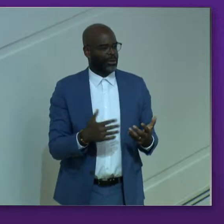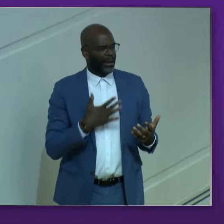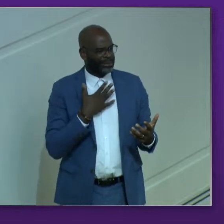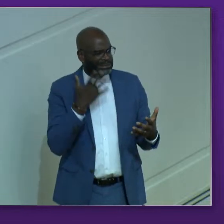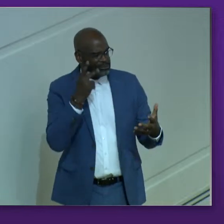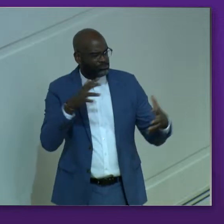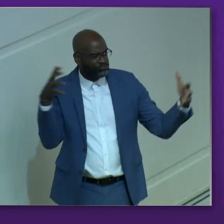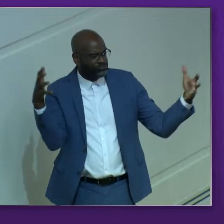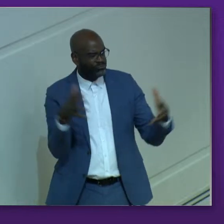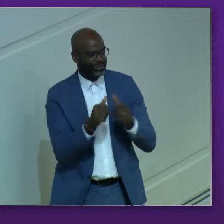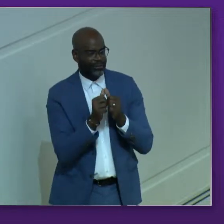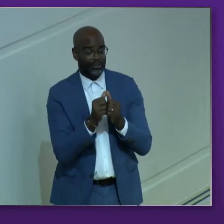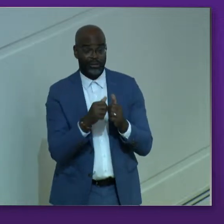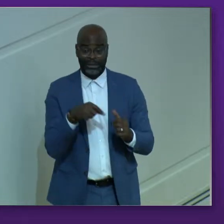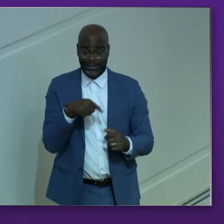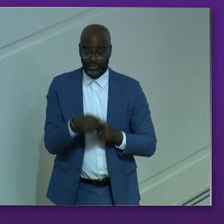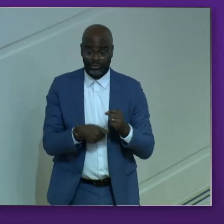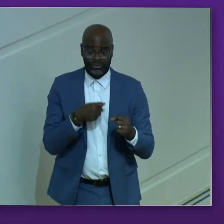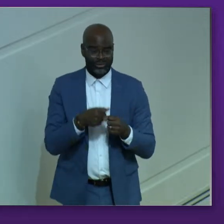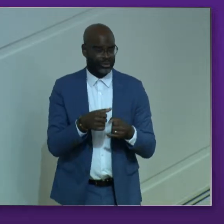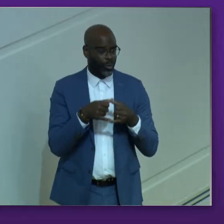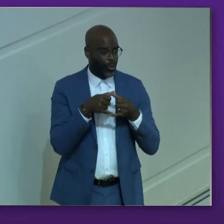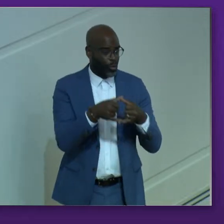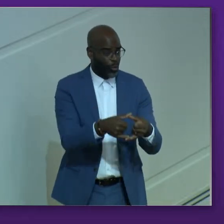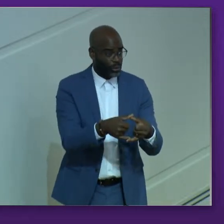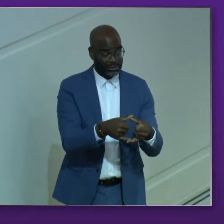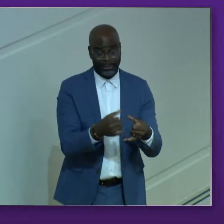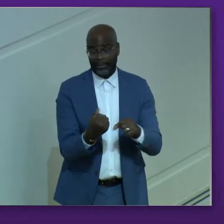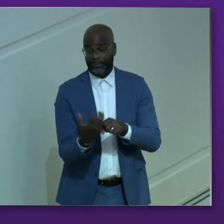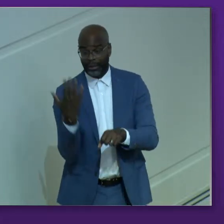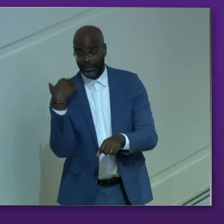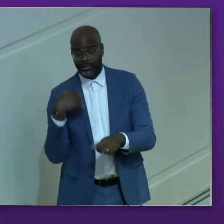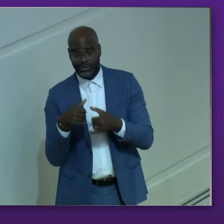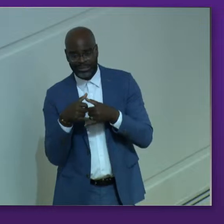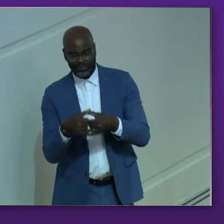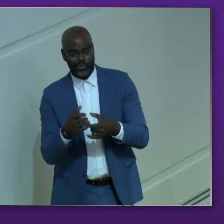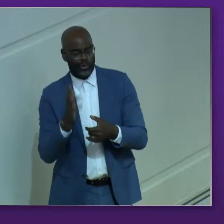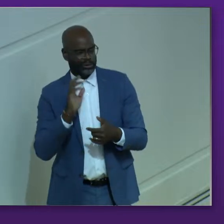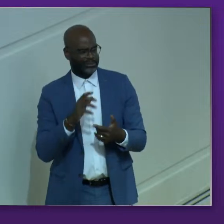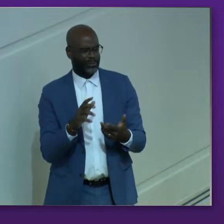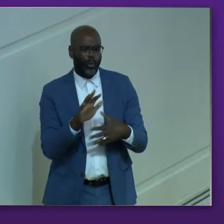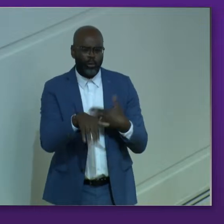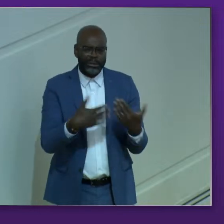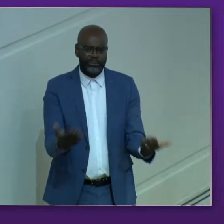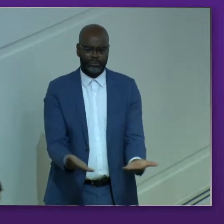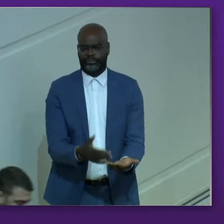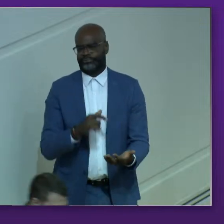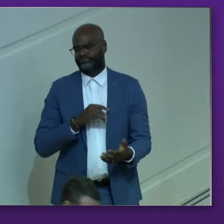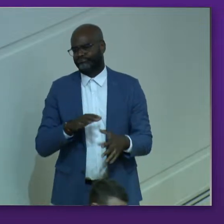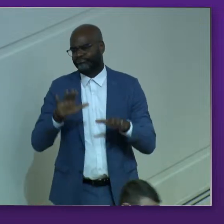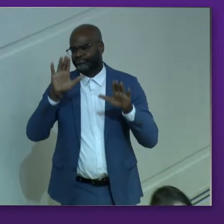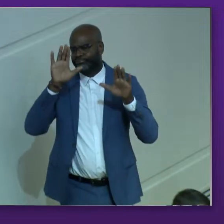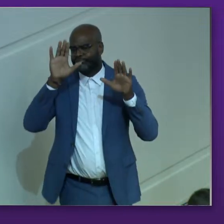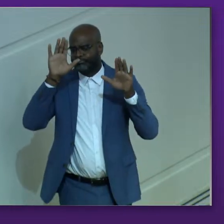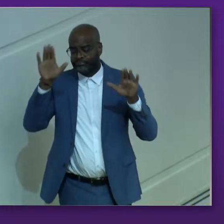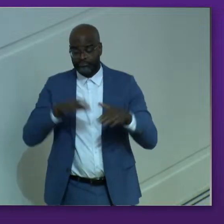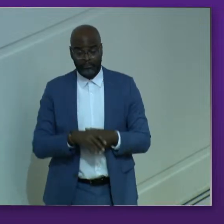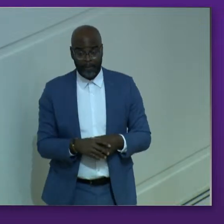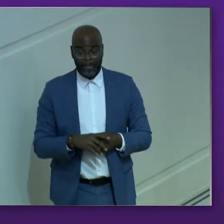FANTASTIC TELEVISION SEASON